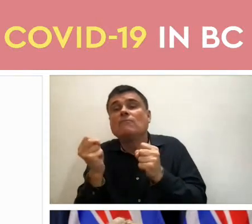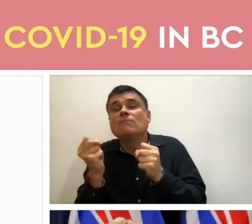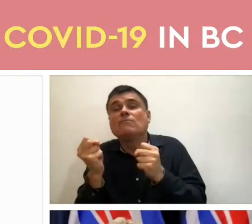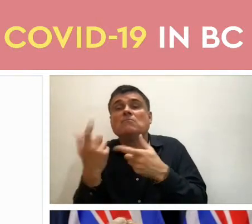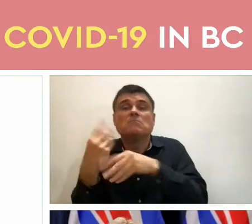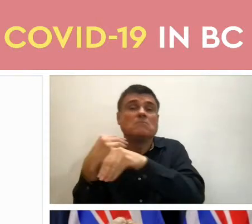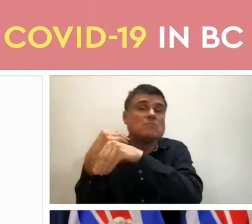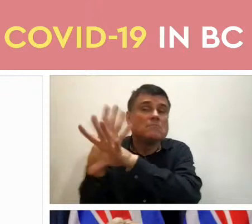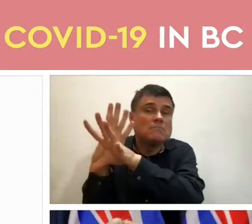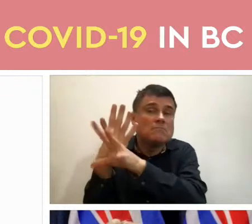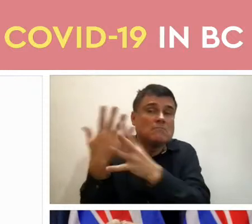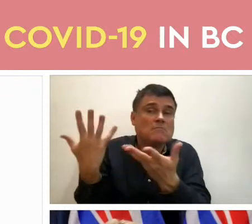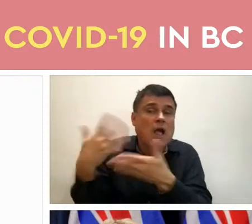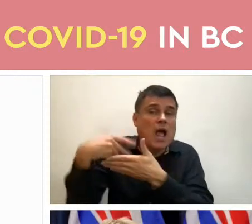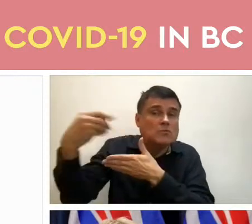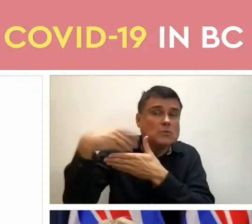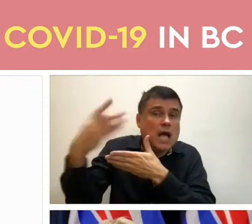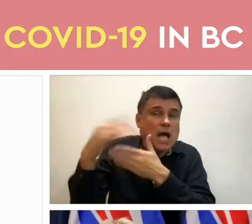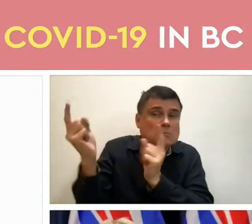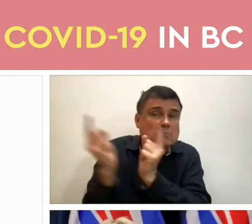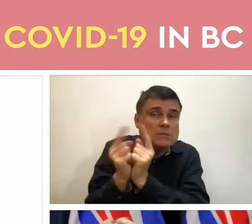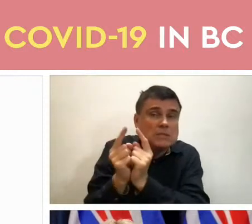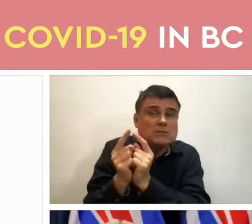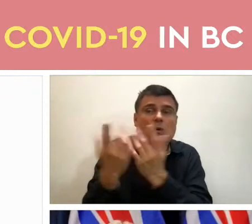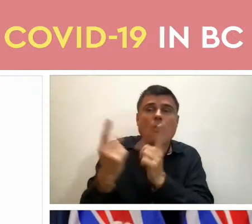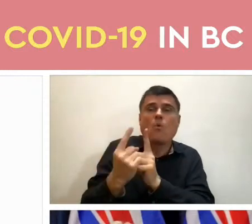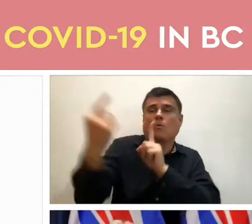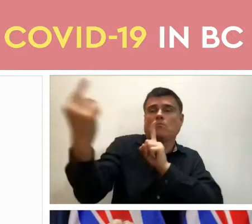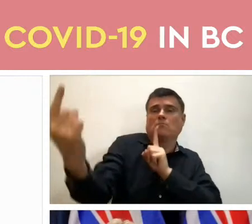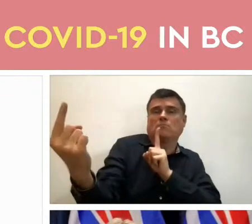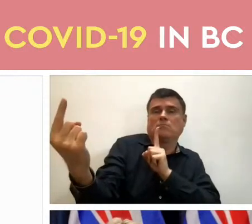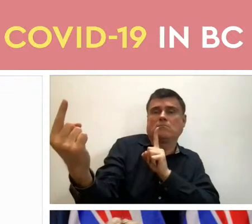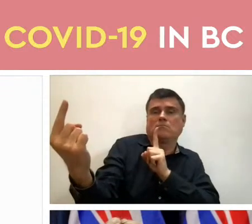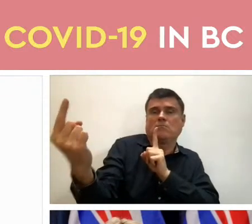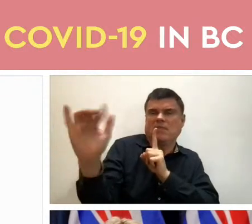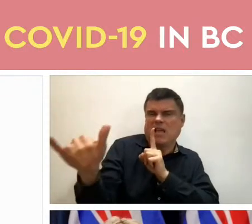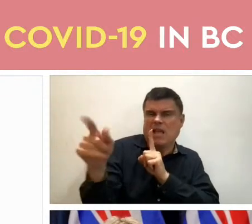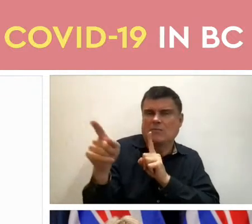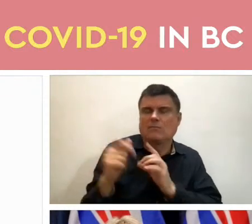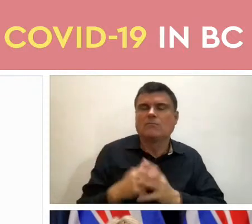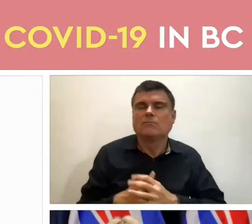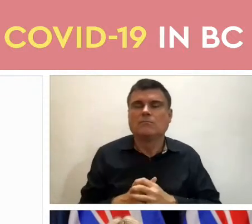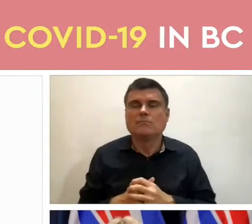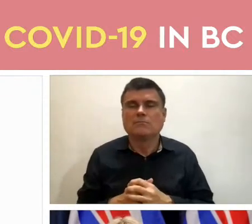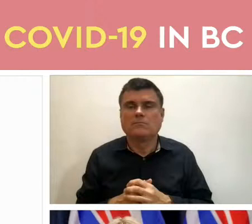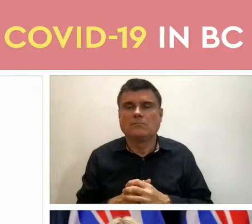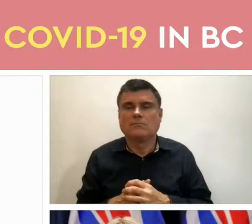or at a distance. Second, understand your own risk and the people you live with,